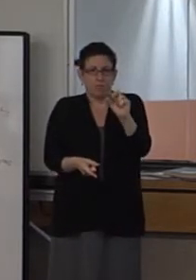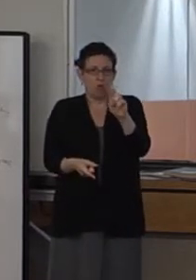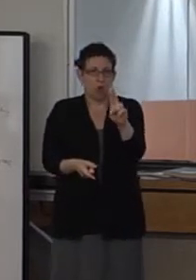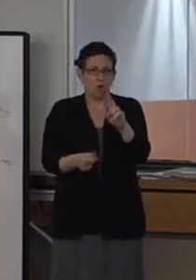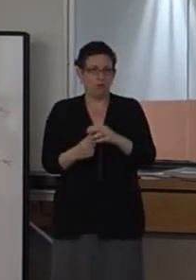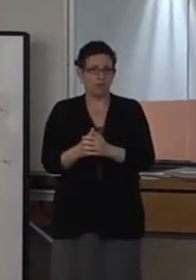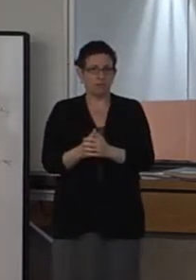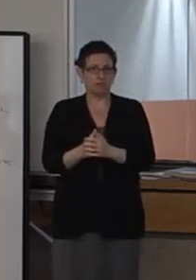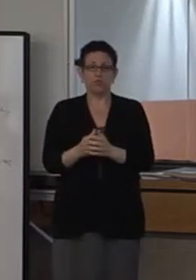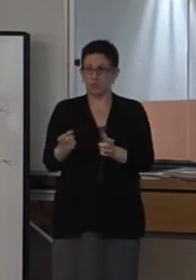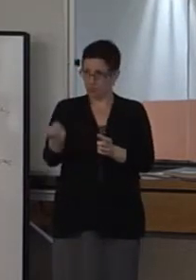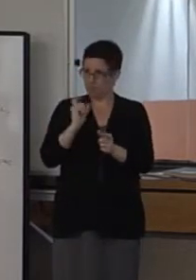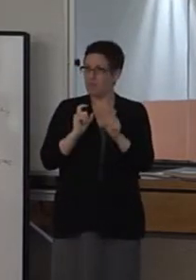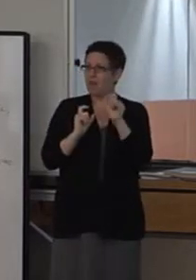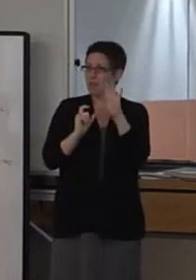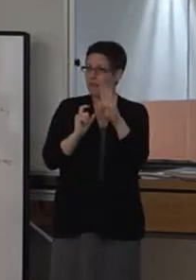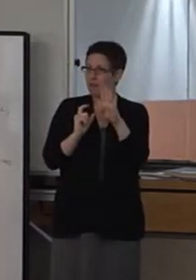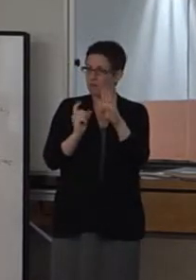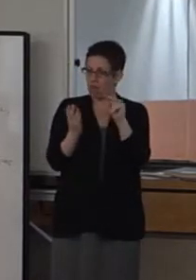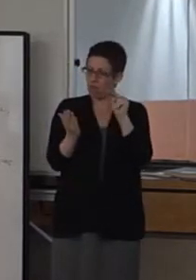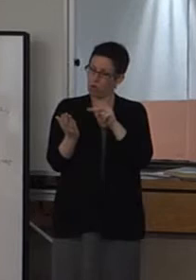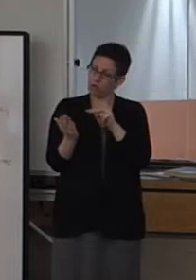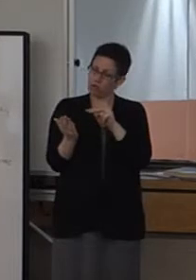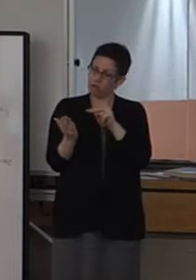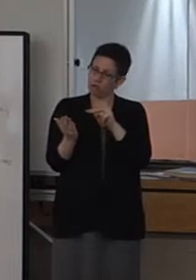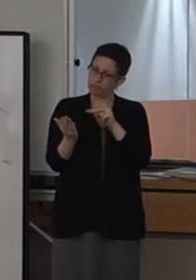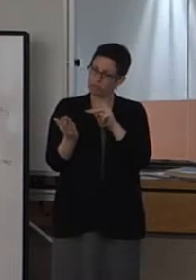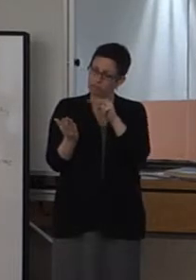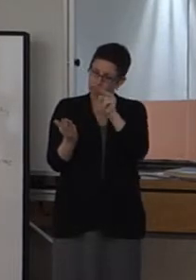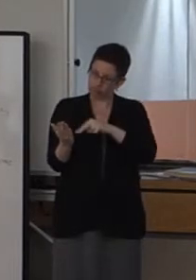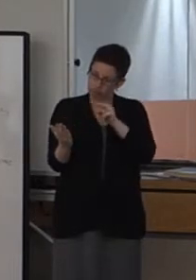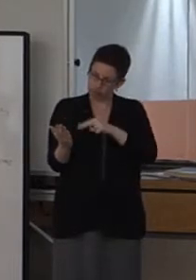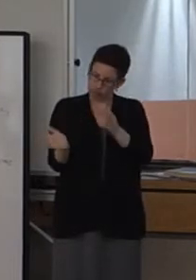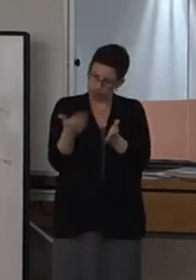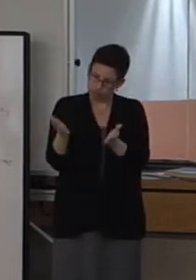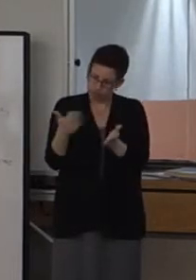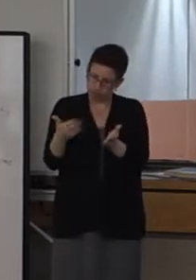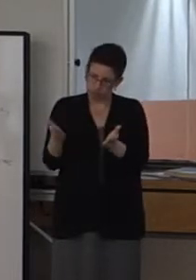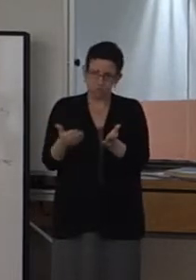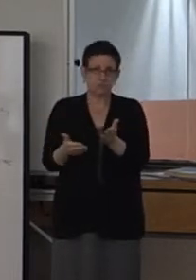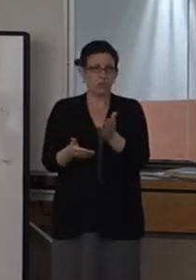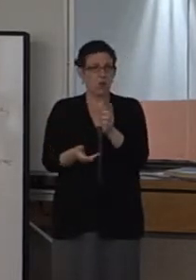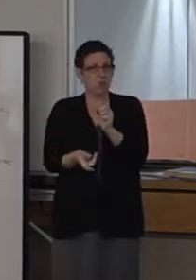So you give me the lab report, I look at it, I make some revisions, “oh this is in the